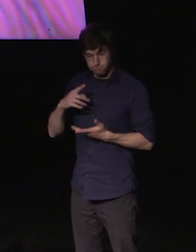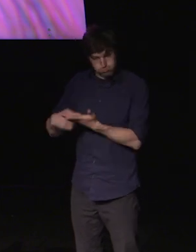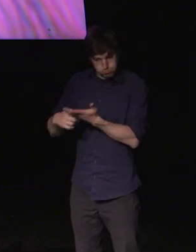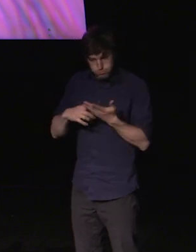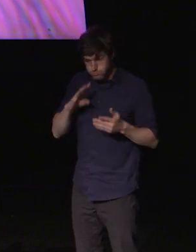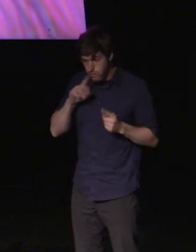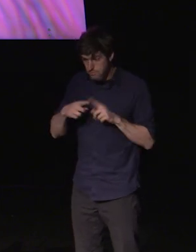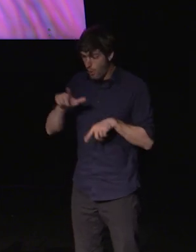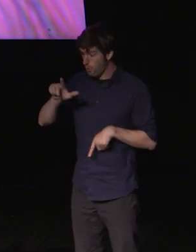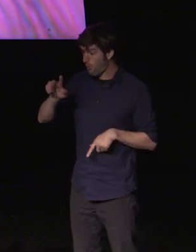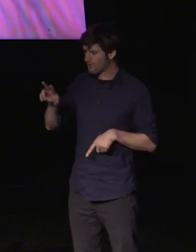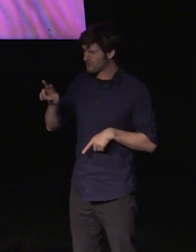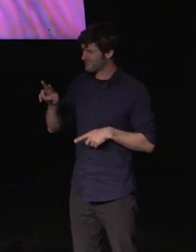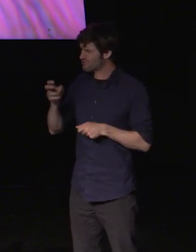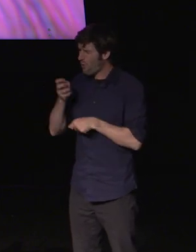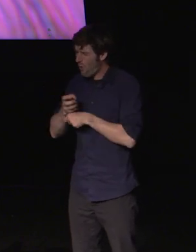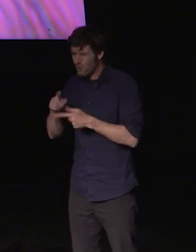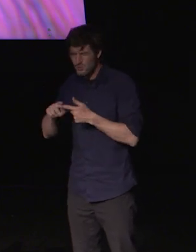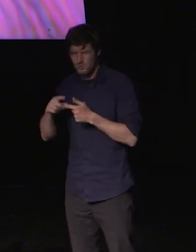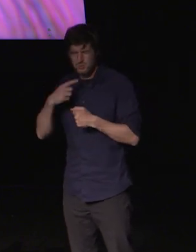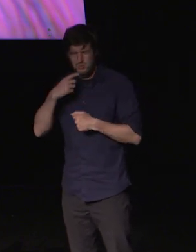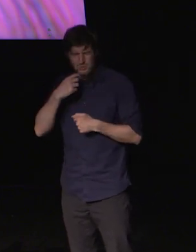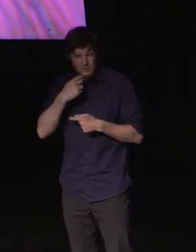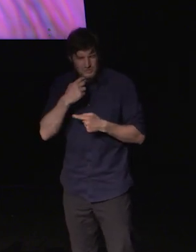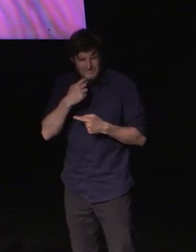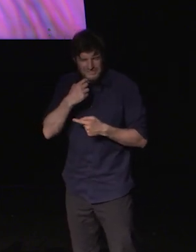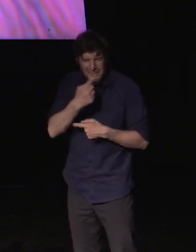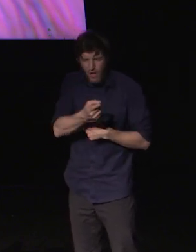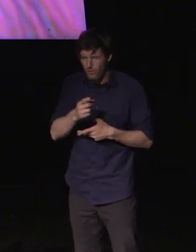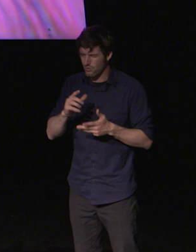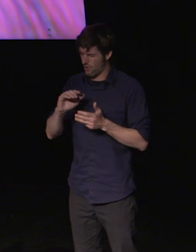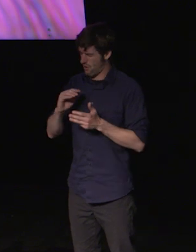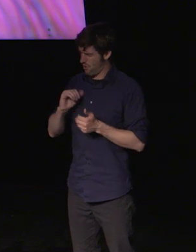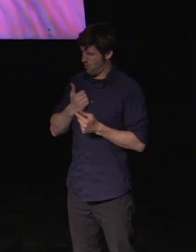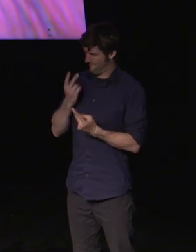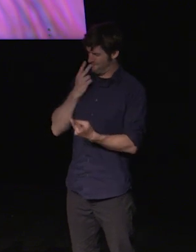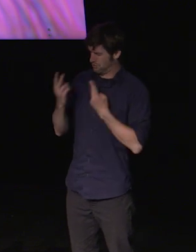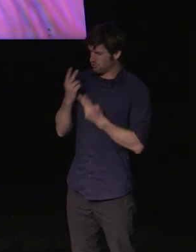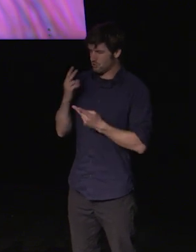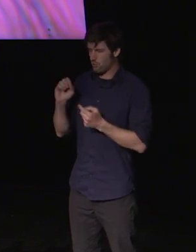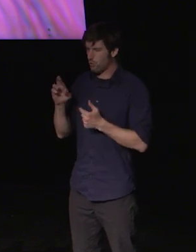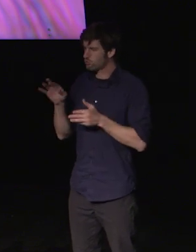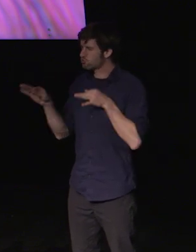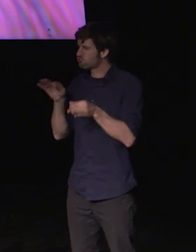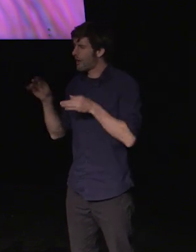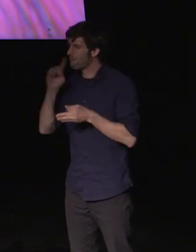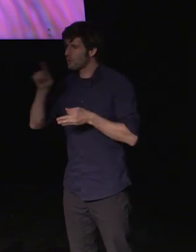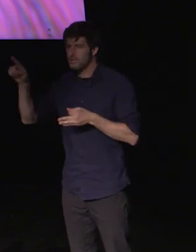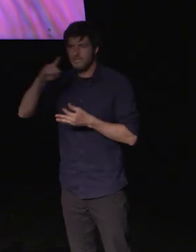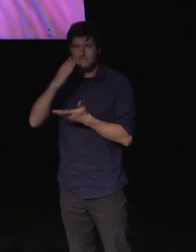what type of vision we have or how to be able to described it, Mhm. -for certain people who either have 20/20 vision